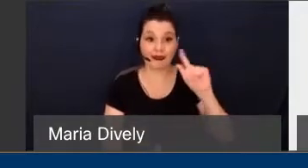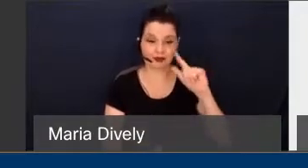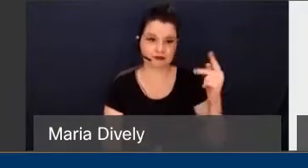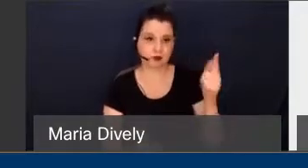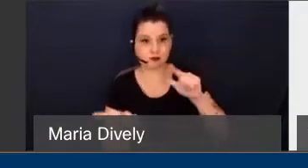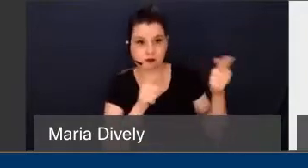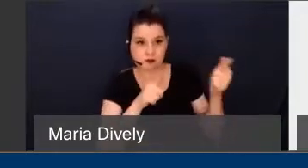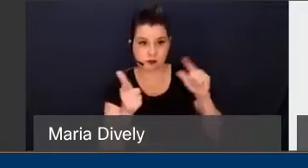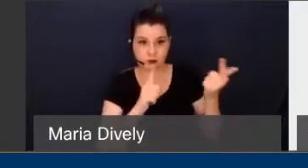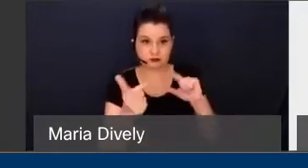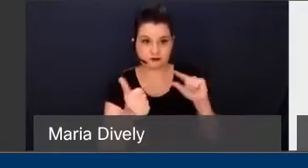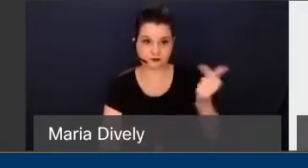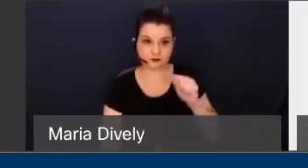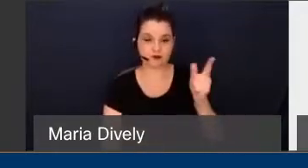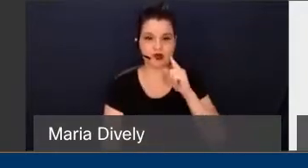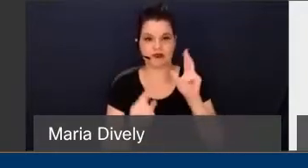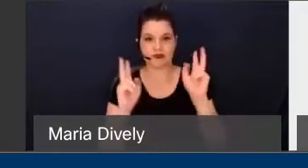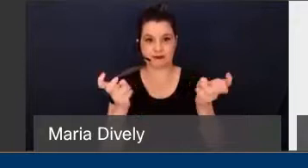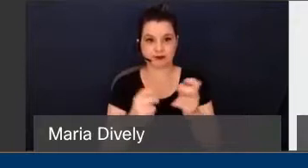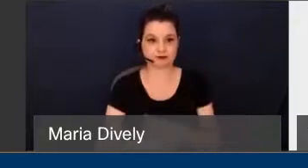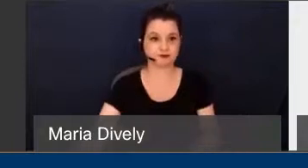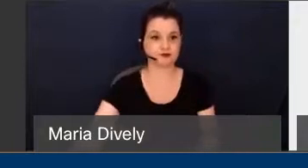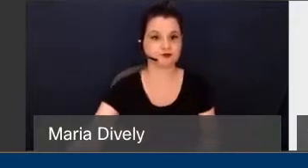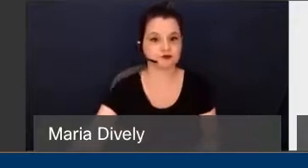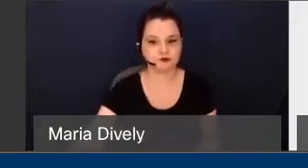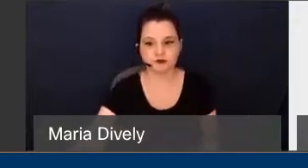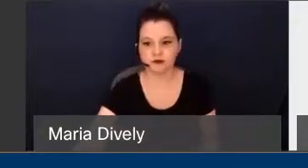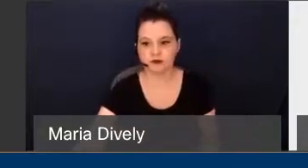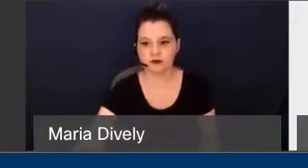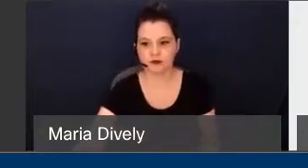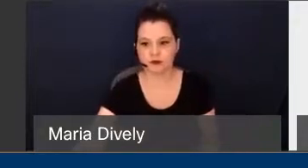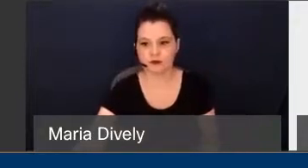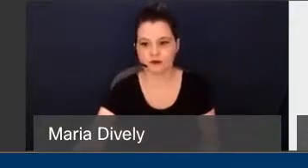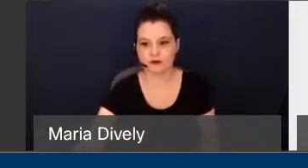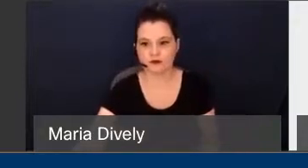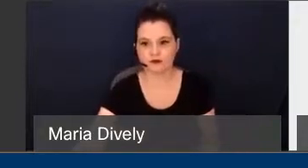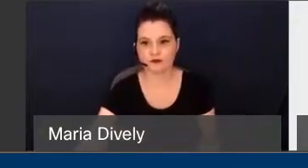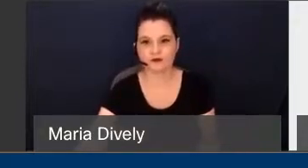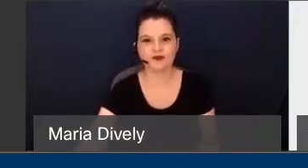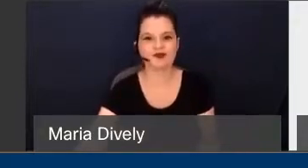forth on, um, these topics. Thanks Elaine. Uh, this is Rebecca.